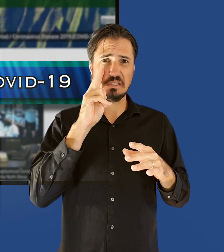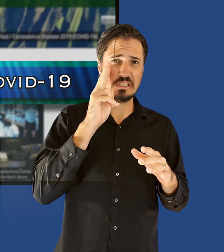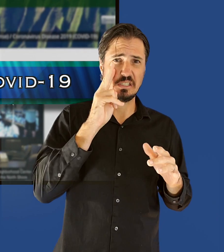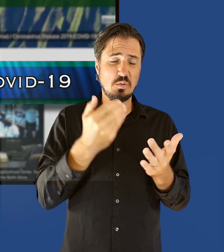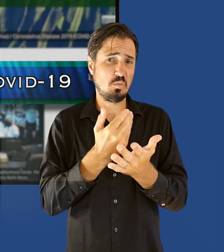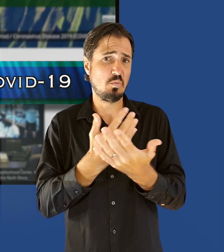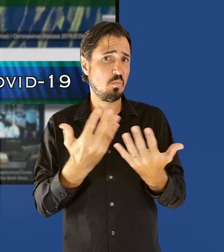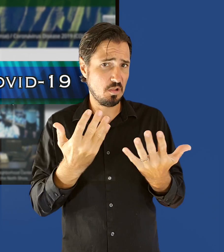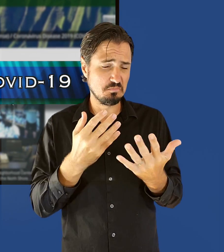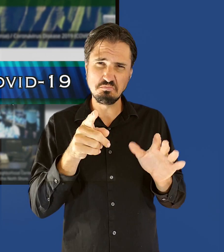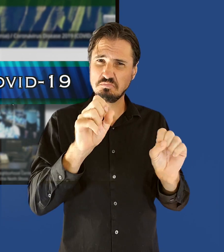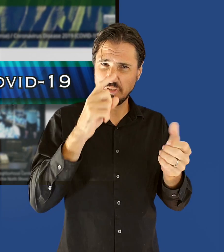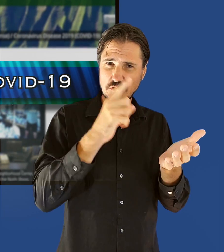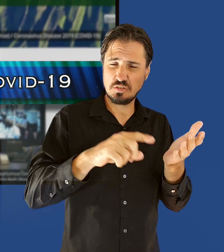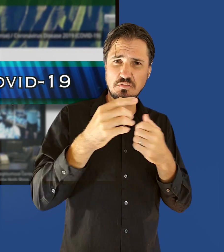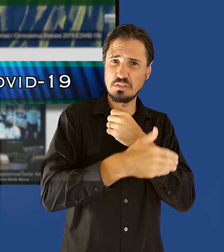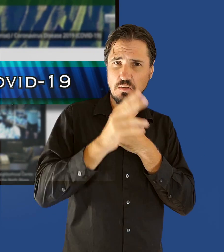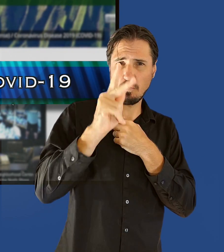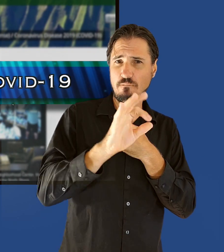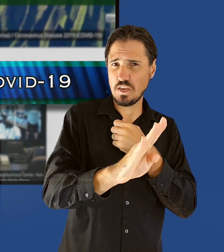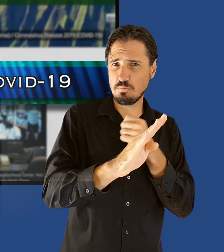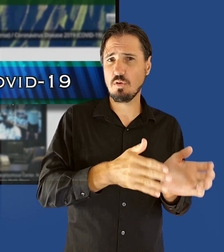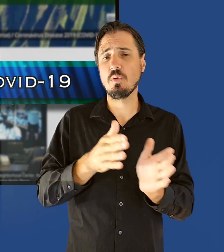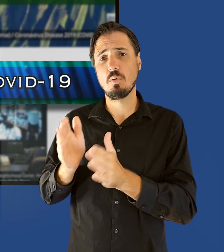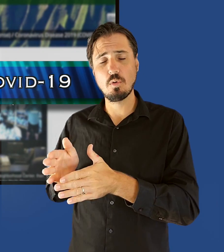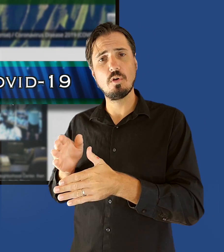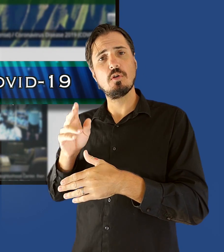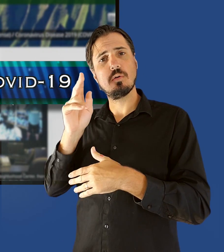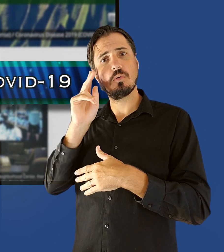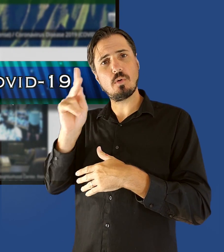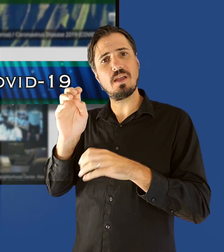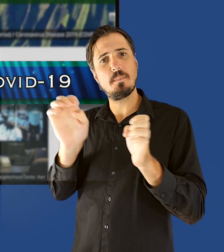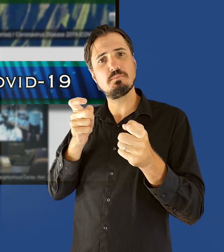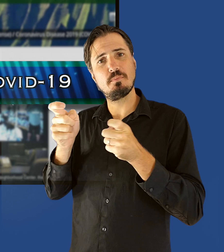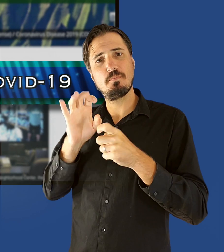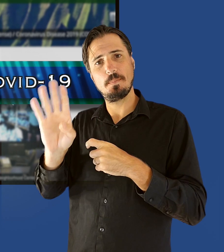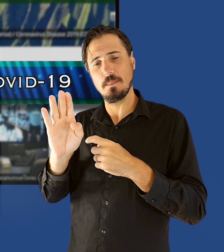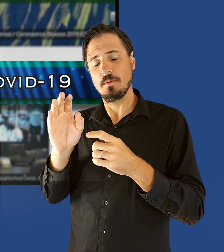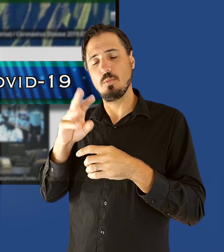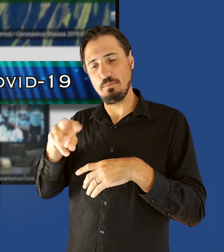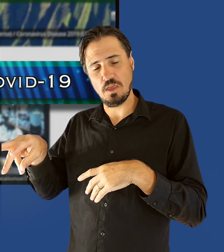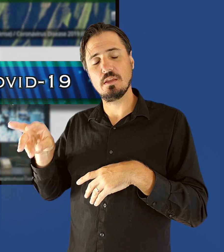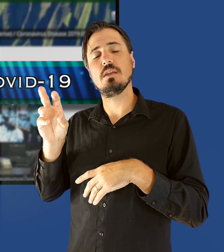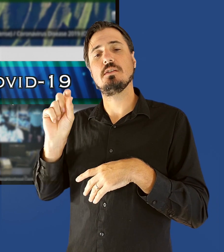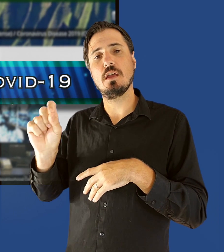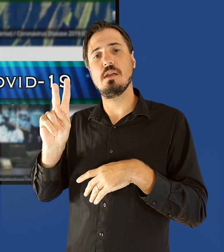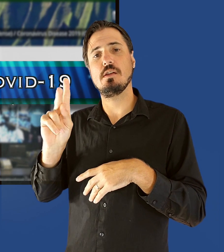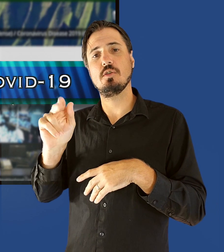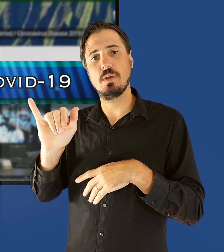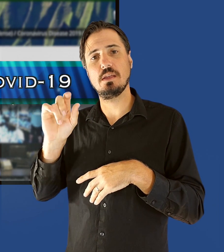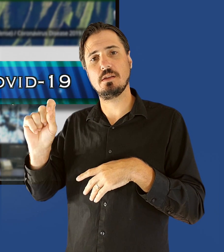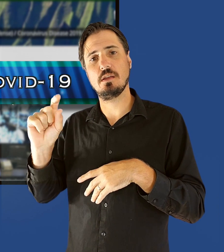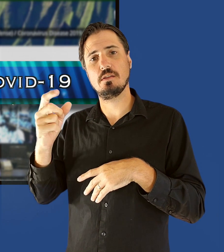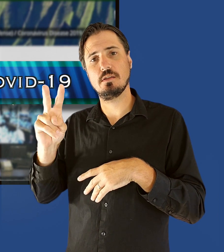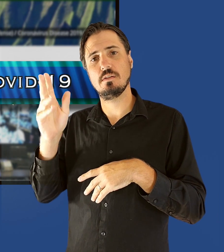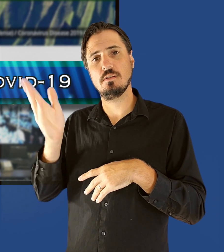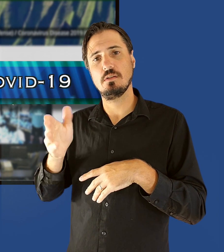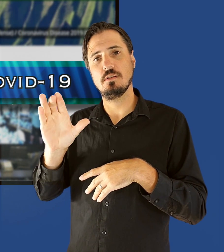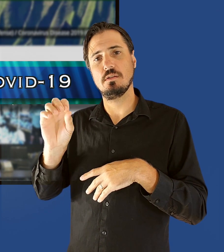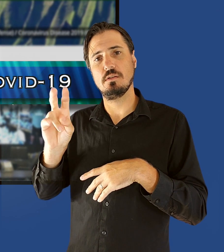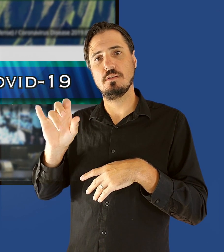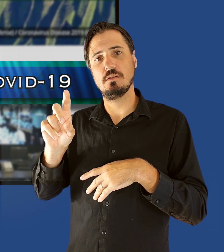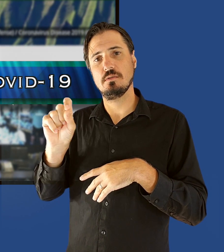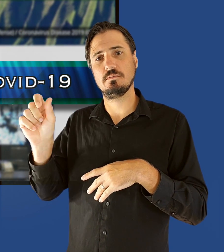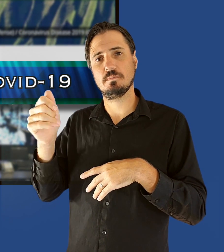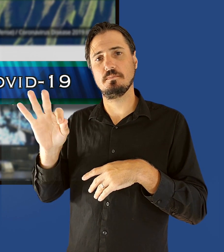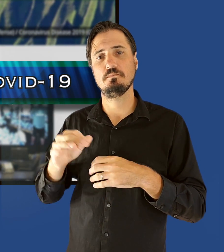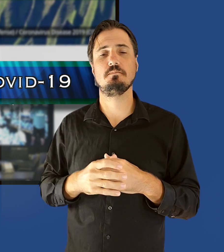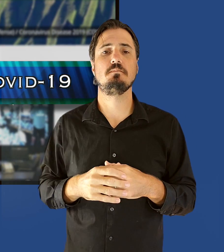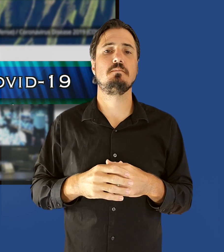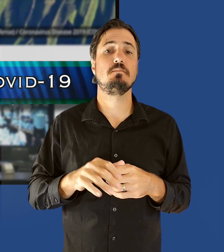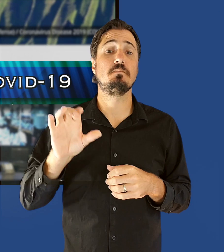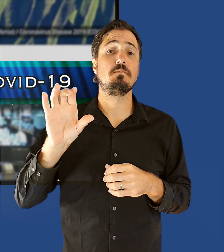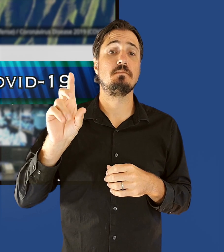We’ll continue to post updates on our official County of Kaua‘i Facebook page, or on our Kaua‘i Emergency Management Agency page, www.kauai.gov/COVID-19.